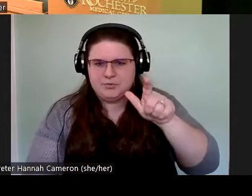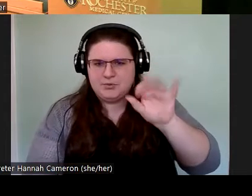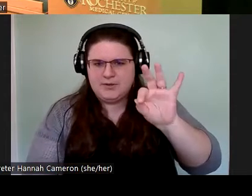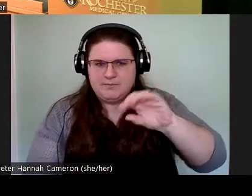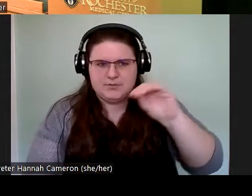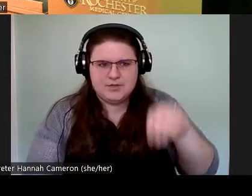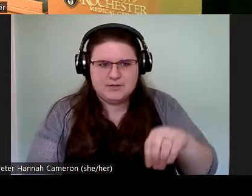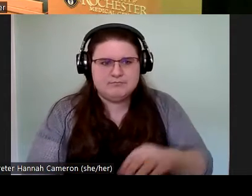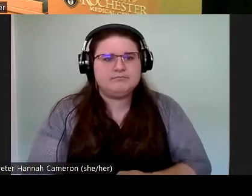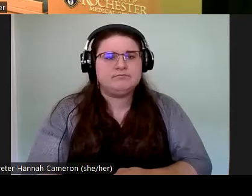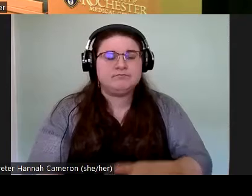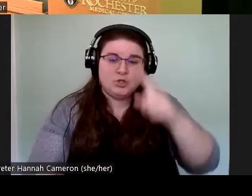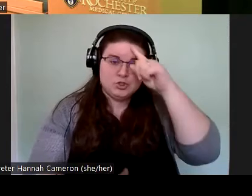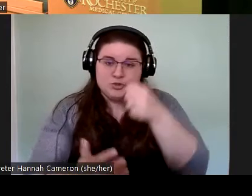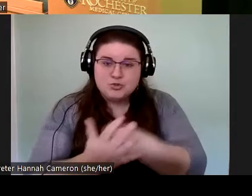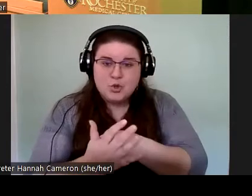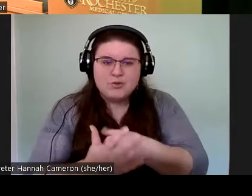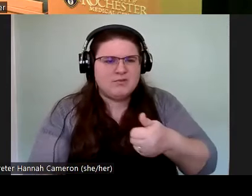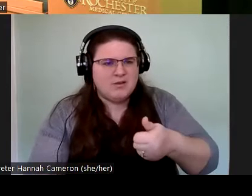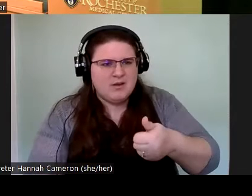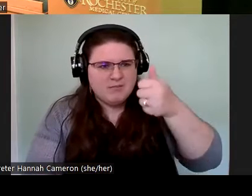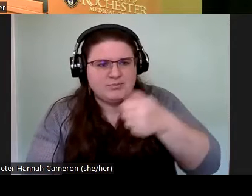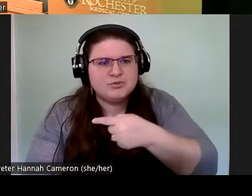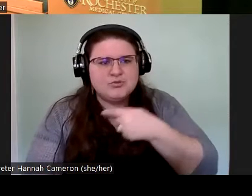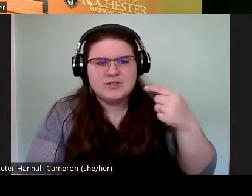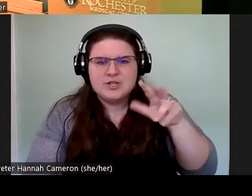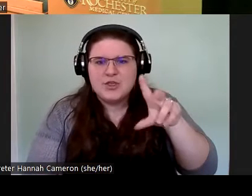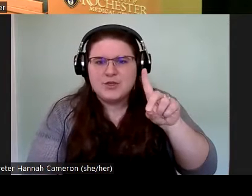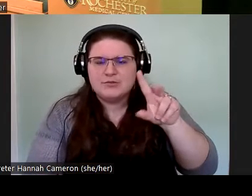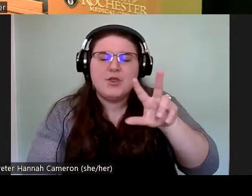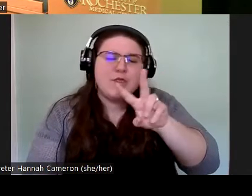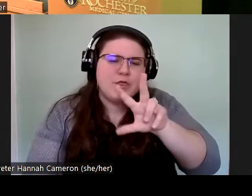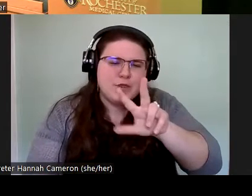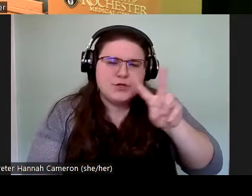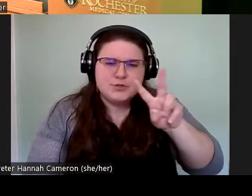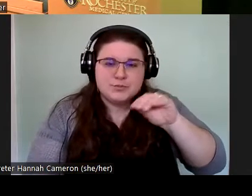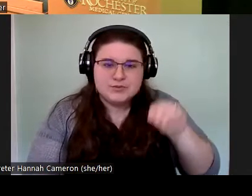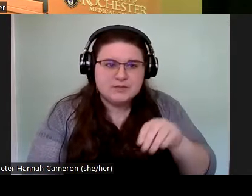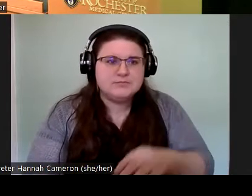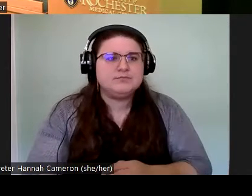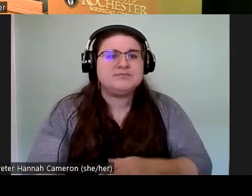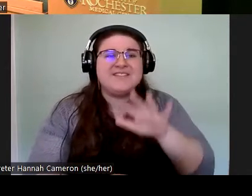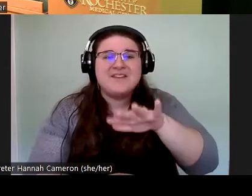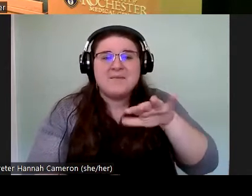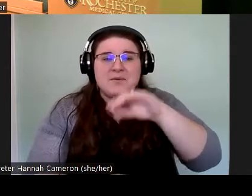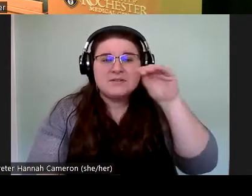stroke 55% greater risk of hospital readmission they experience higher rates of obesity poor